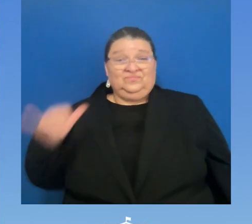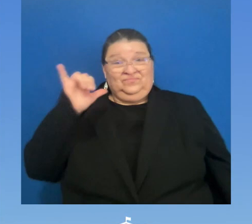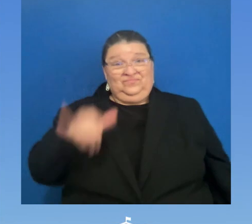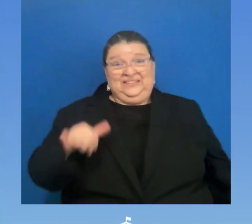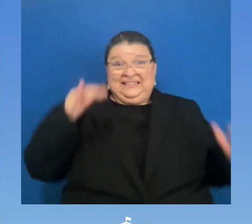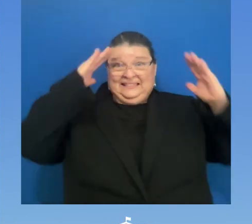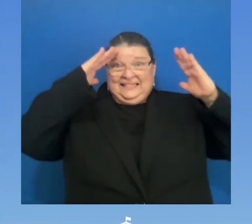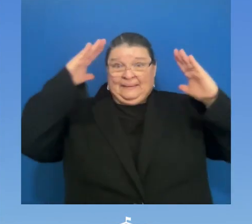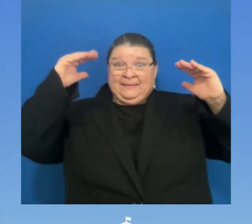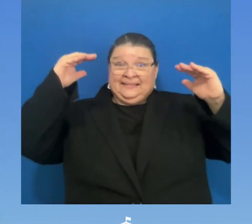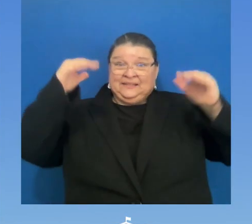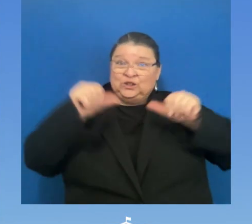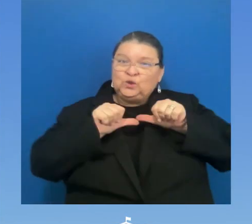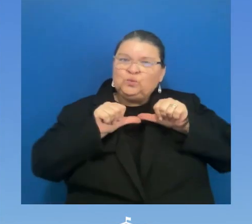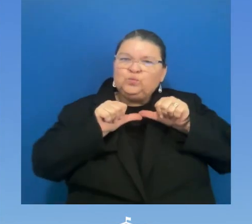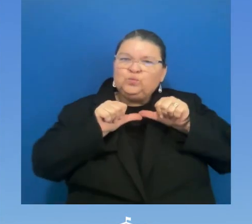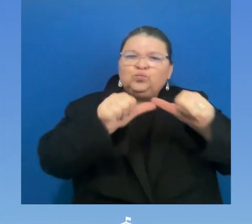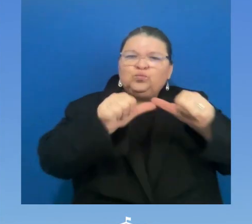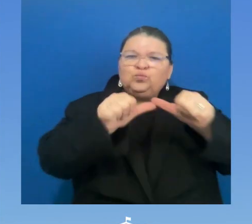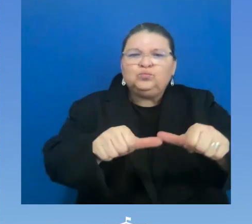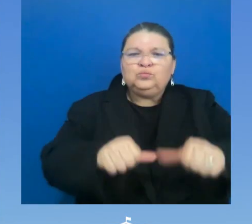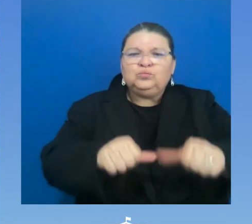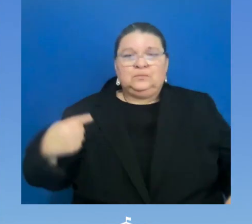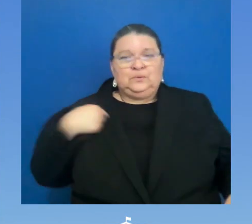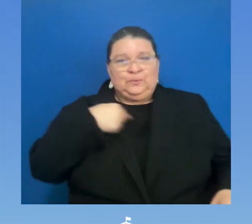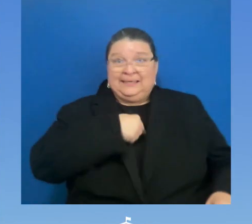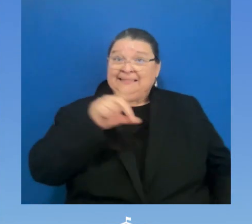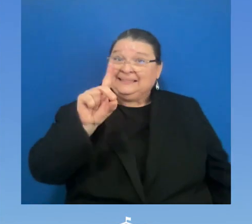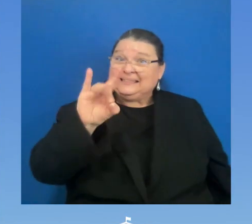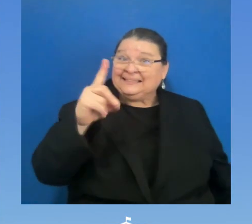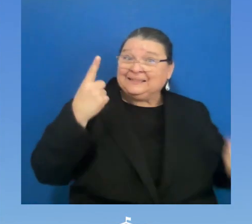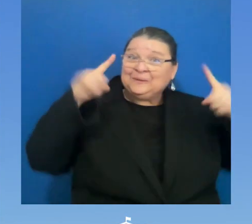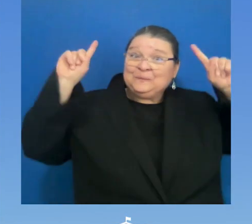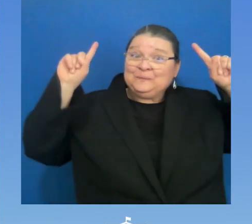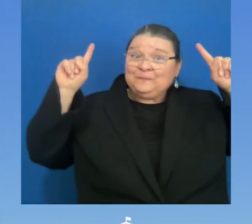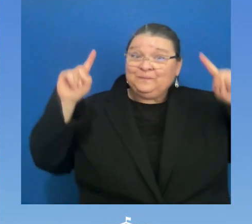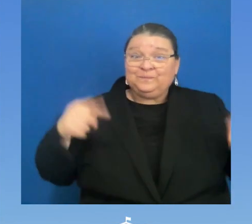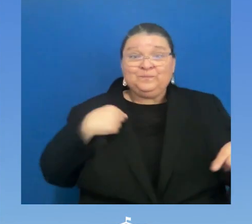So every cycle, we've won either the Olympic Games or the World Cup. And so, there's that part of it.